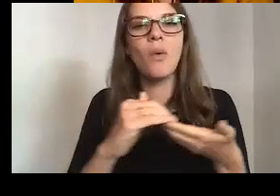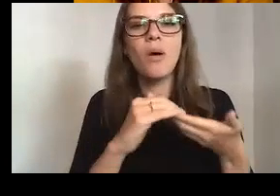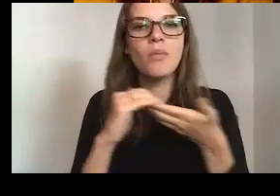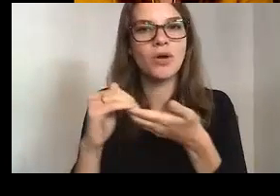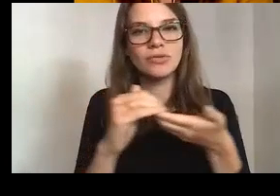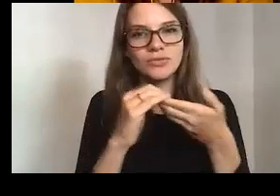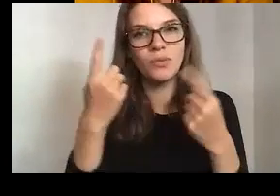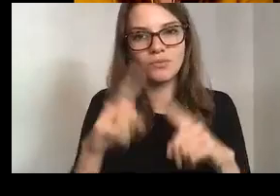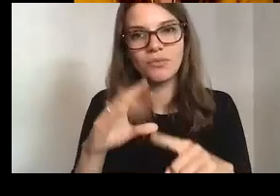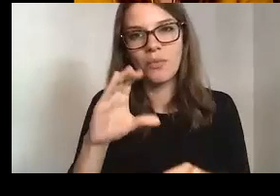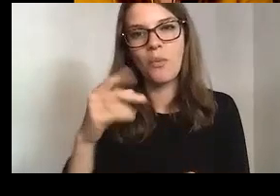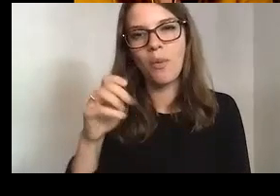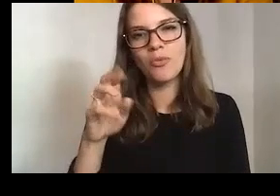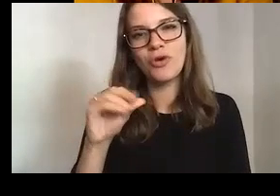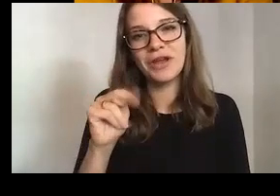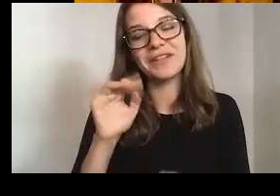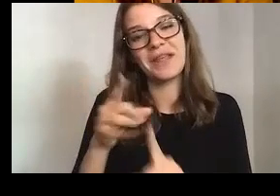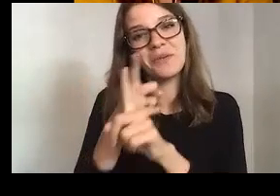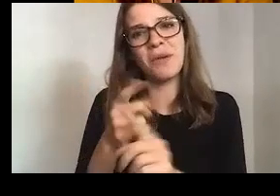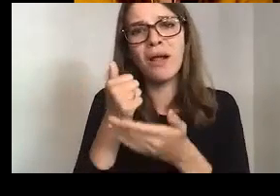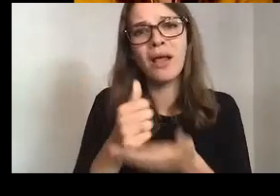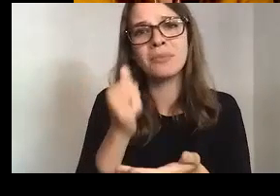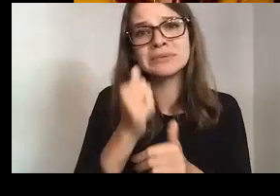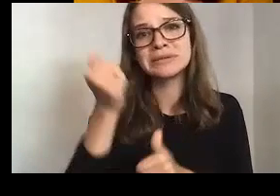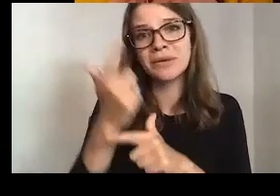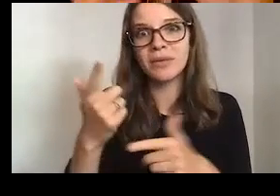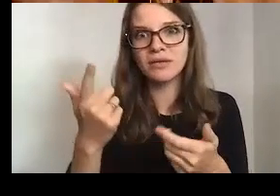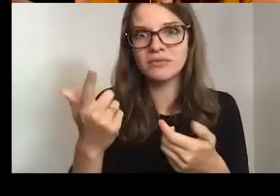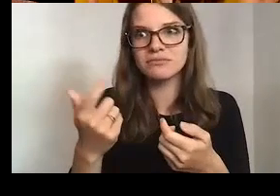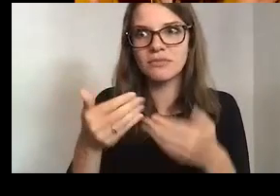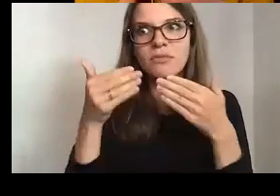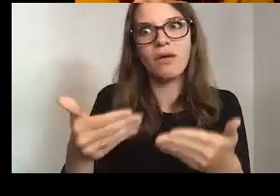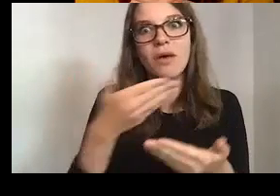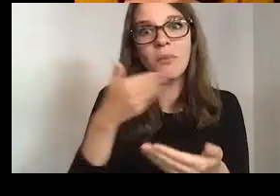for families is helping siblings get along better or knowing when to take a break from one another